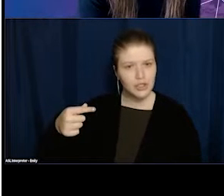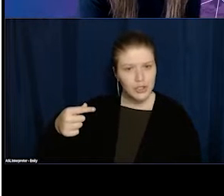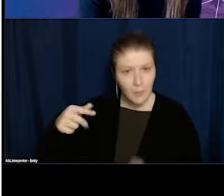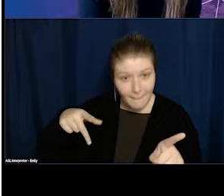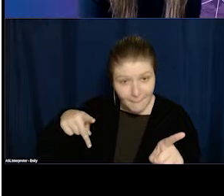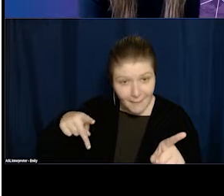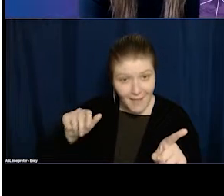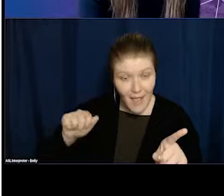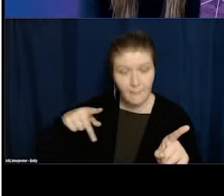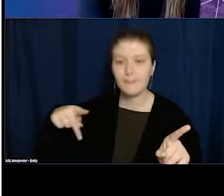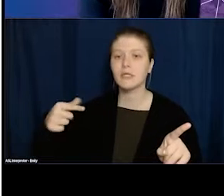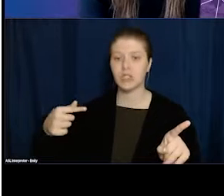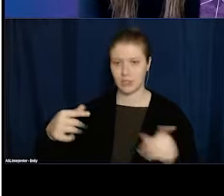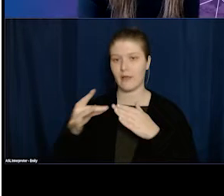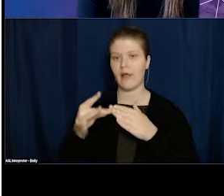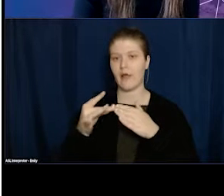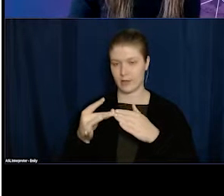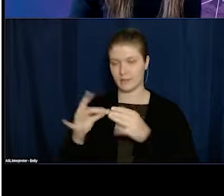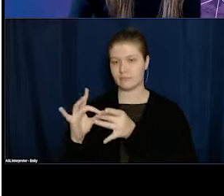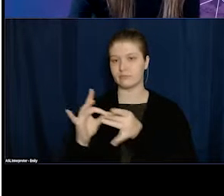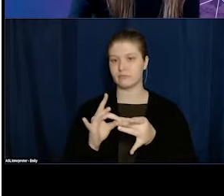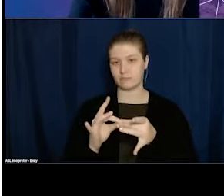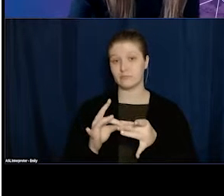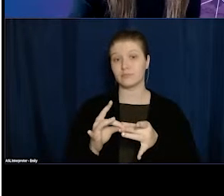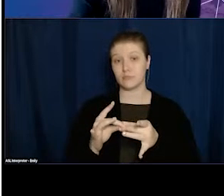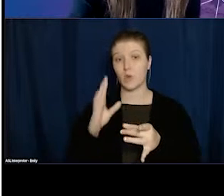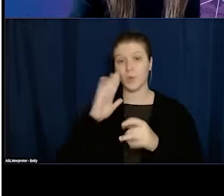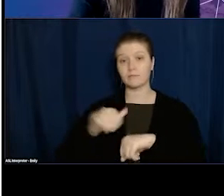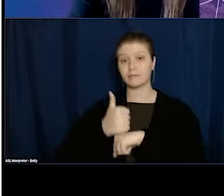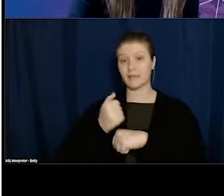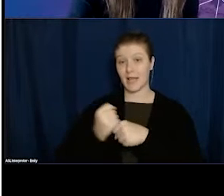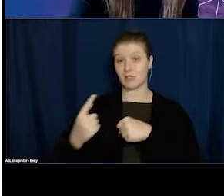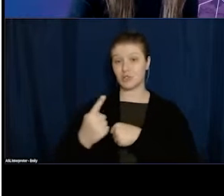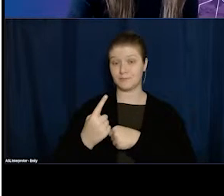Currently, as of today, today is November, more than 90 percent